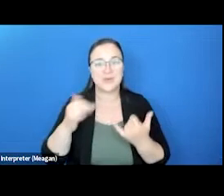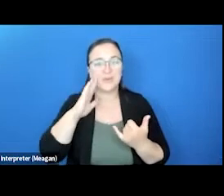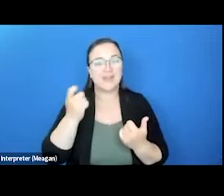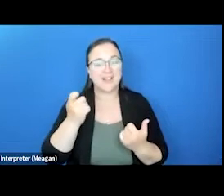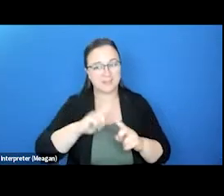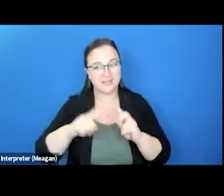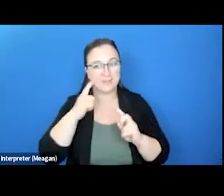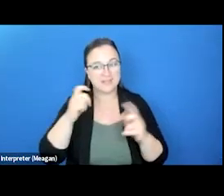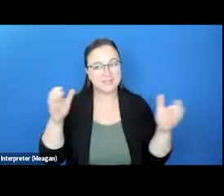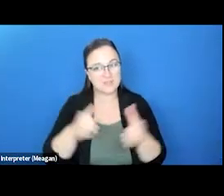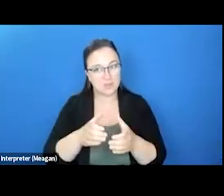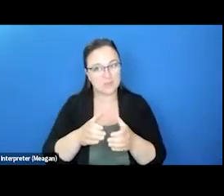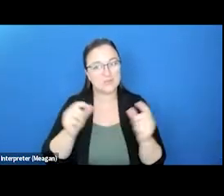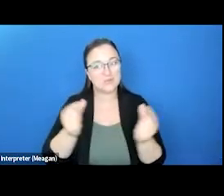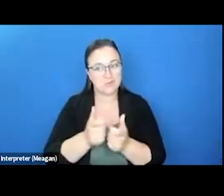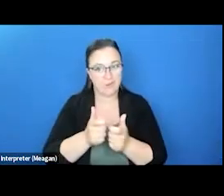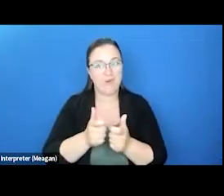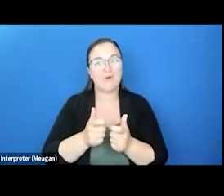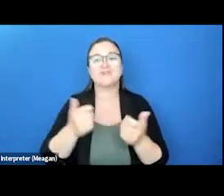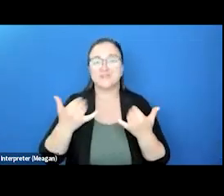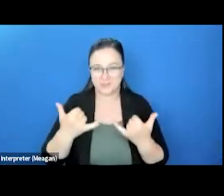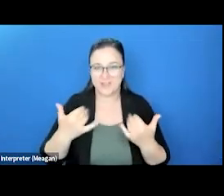the chat feature is enabled today for this office hours.